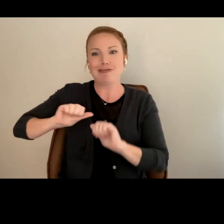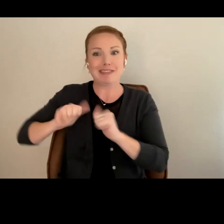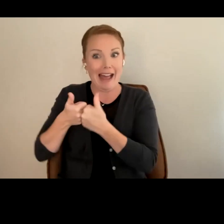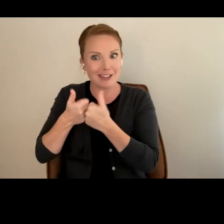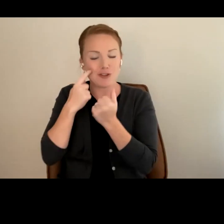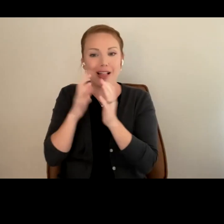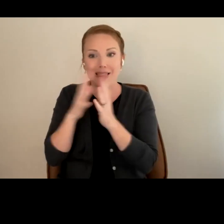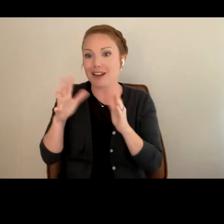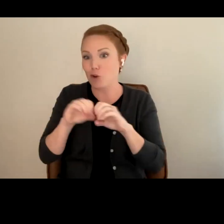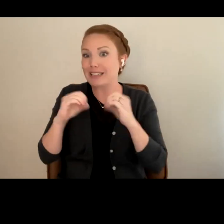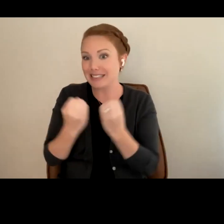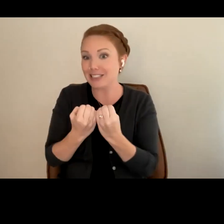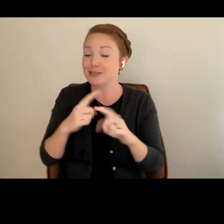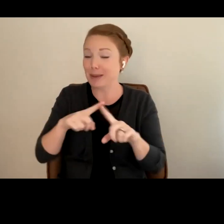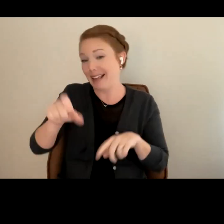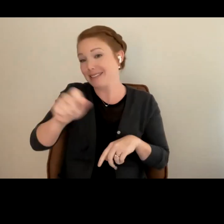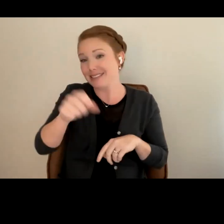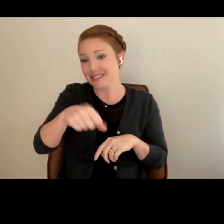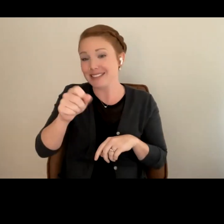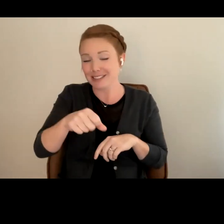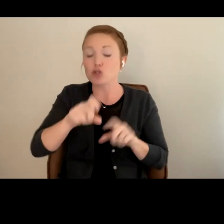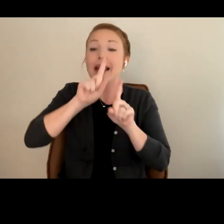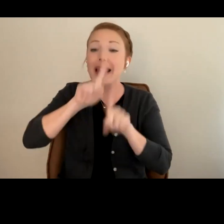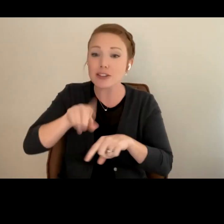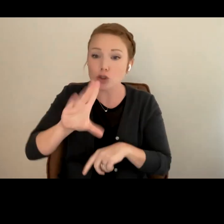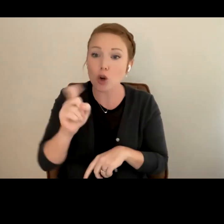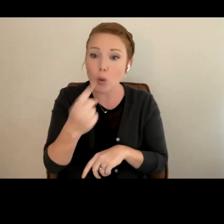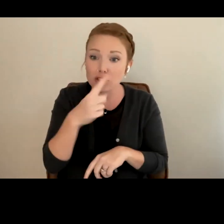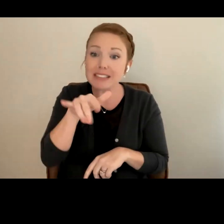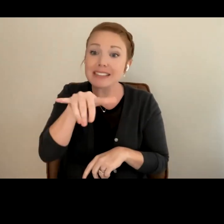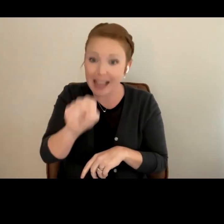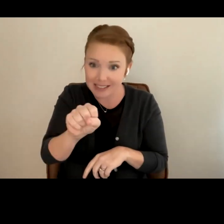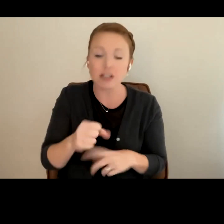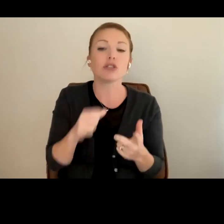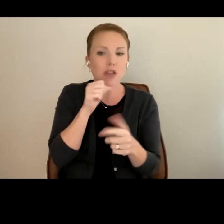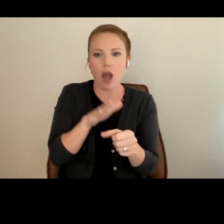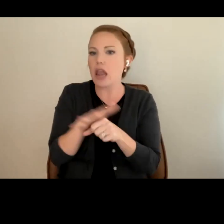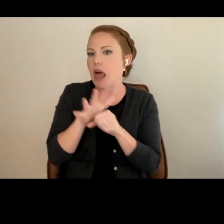But, yes, to answer your question directly, I think that's absolutely one of the big challenges